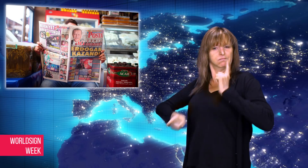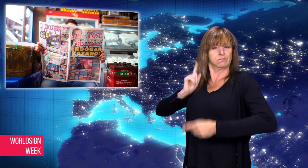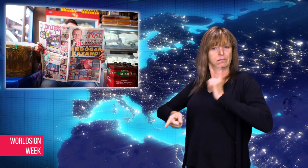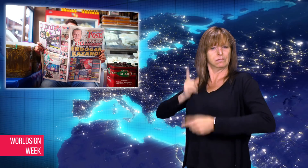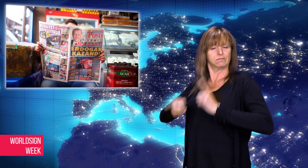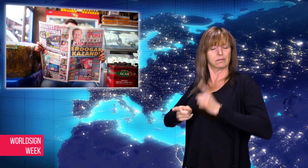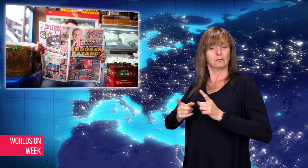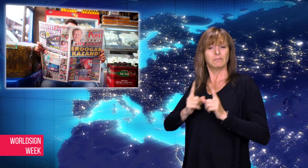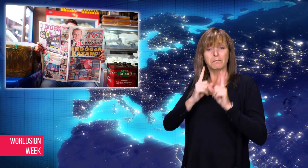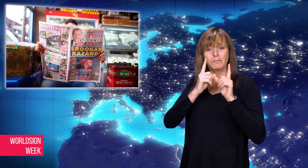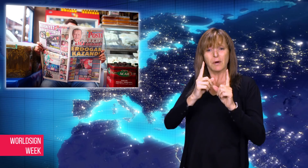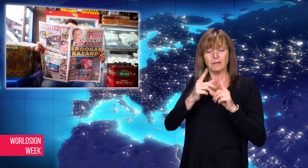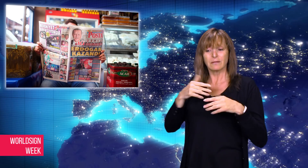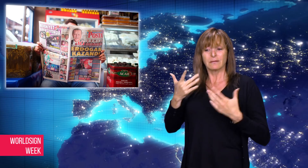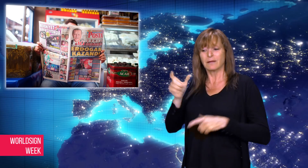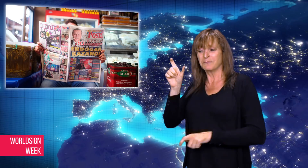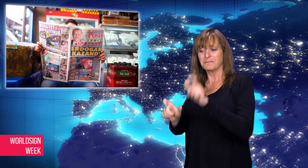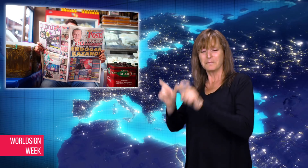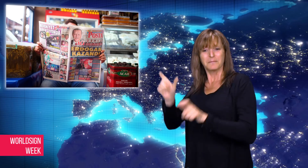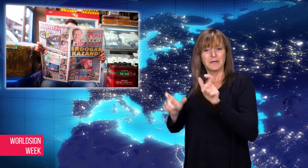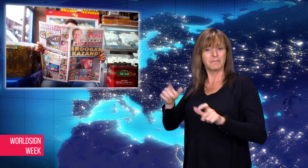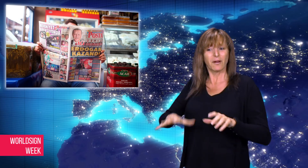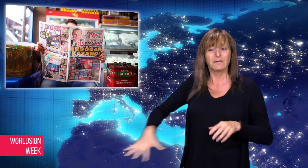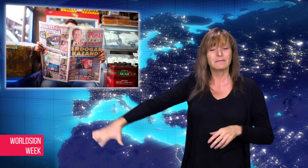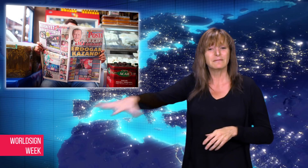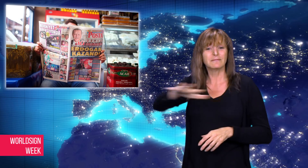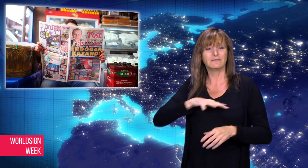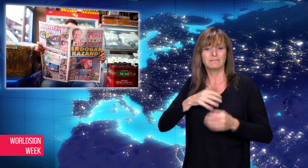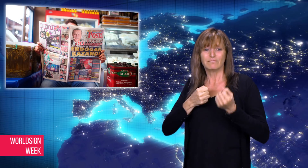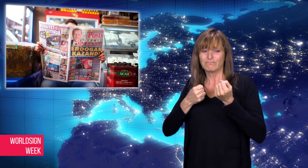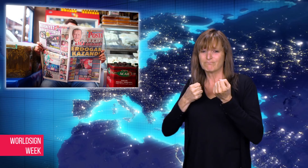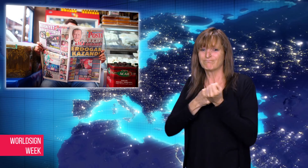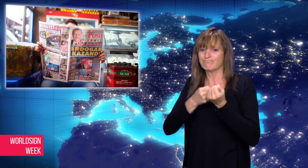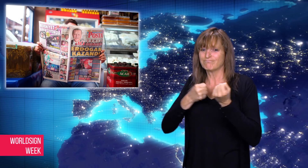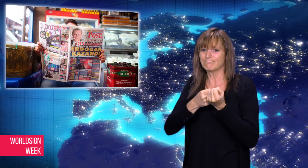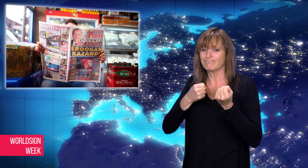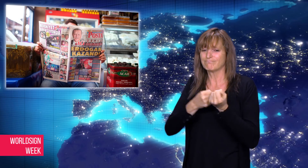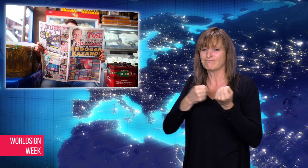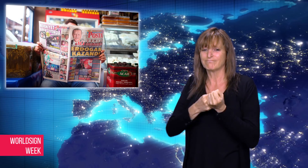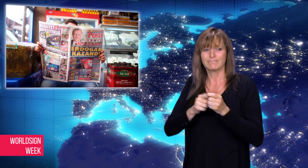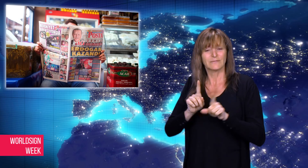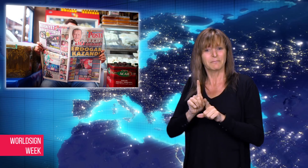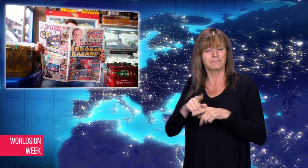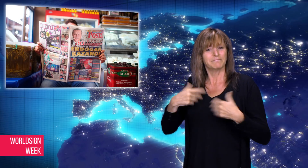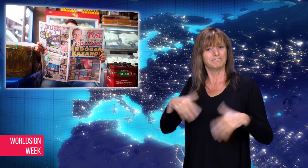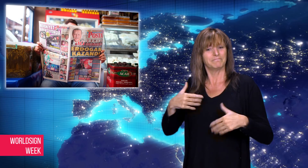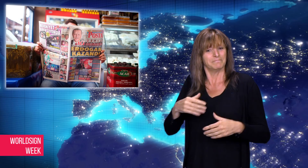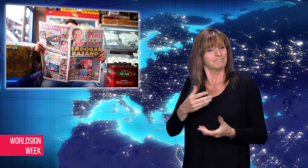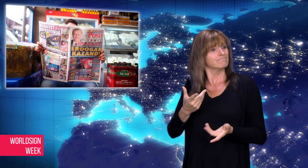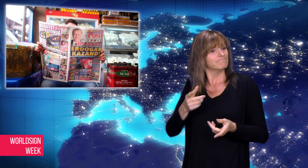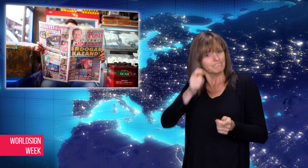country’s Western allies, who had expressed concerns about the